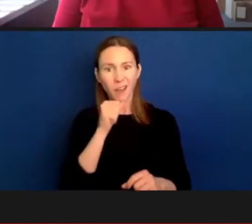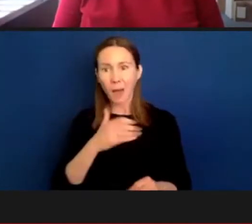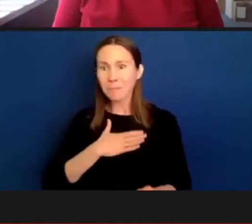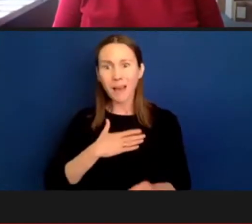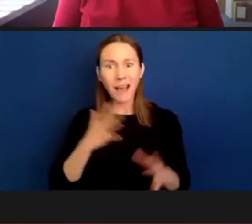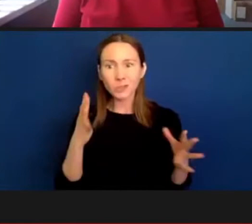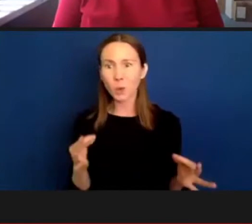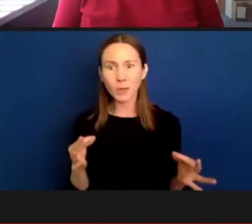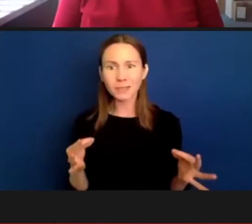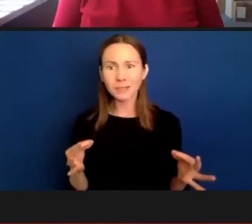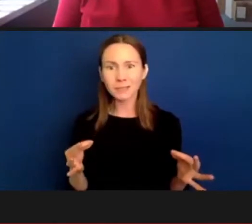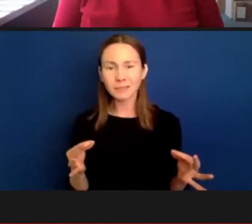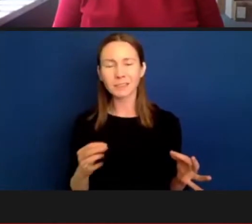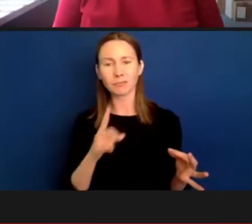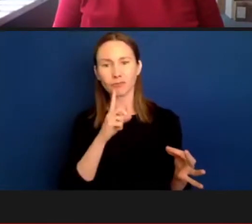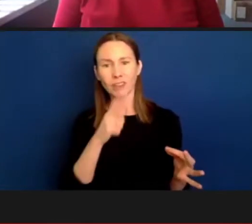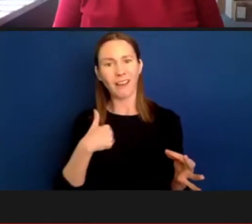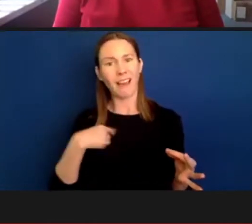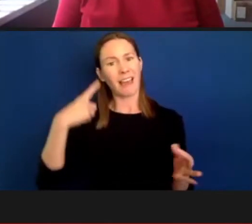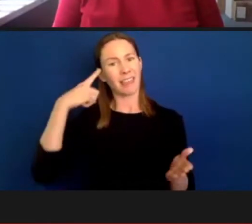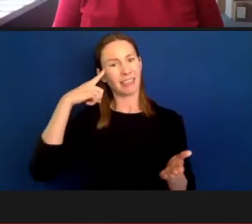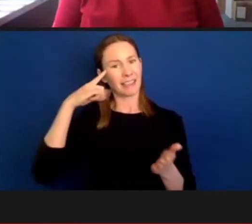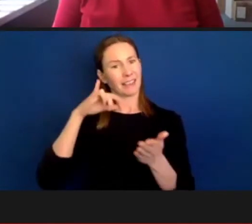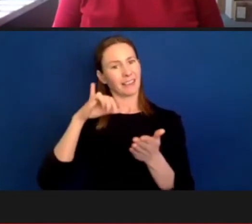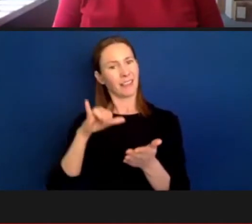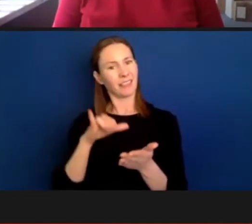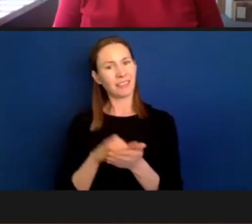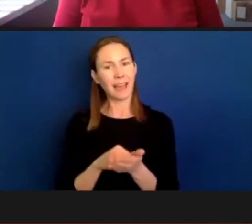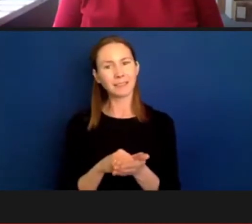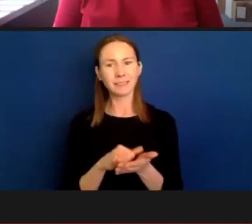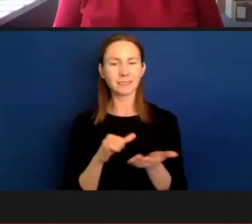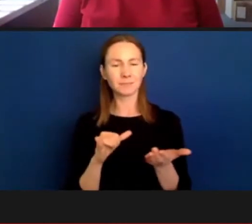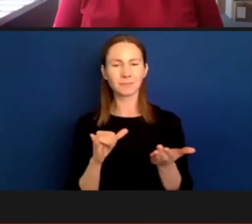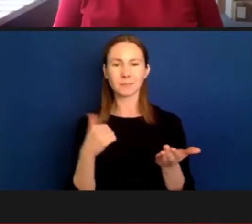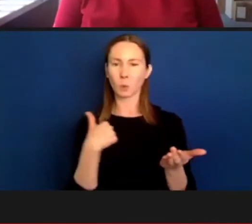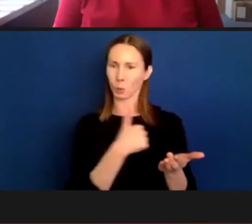And so, I really think this is one of those, we need for those of us in the healthcare